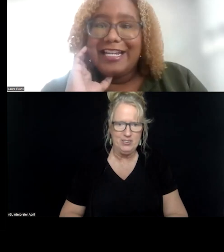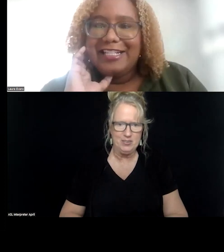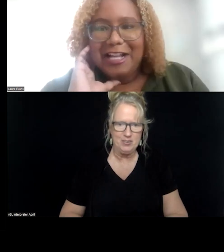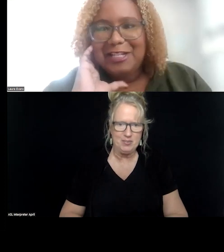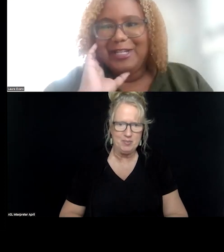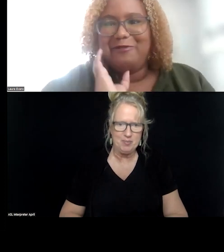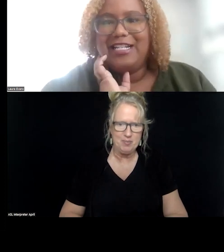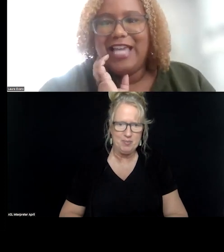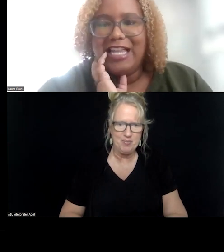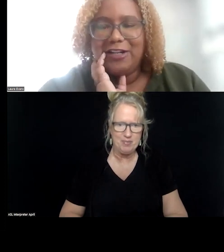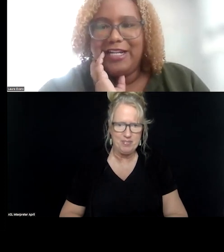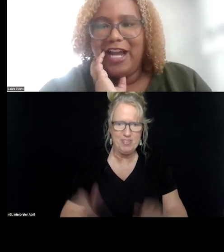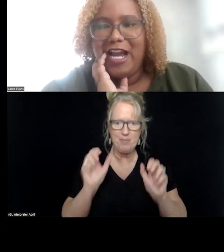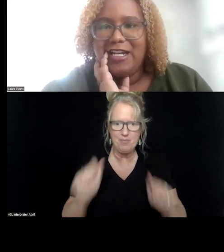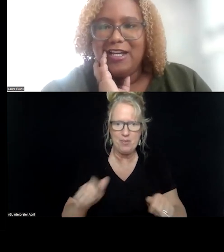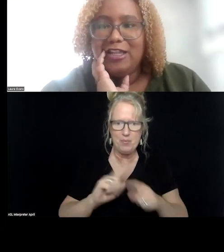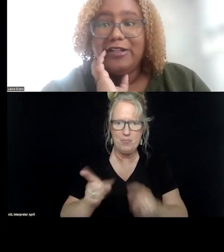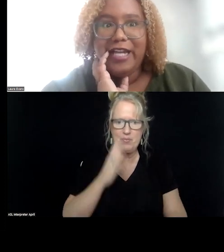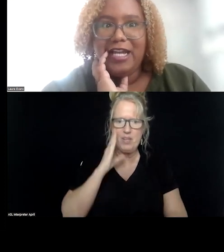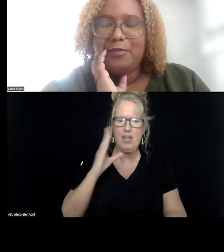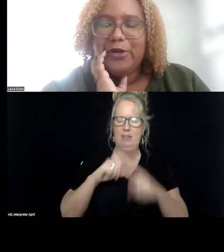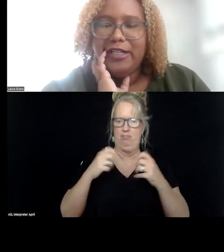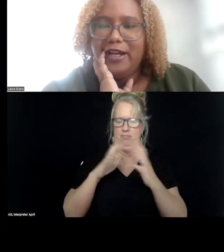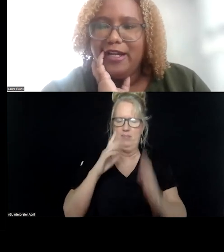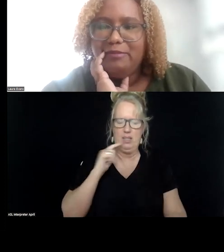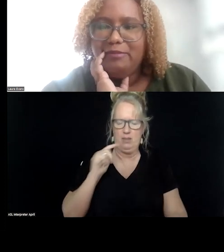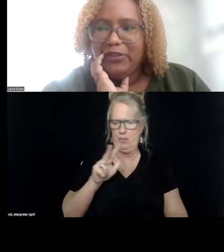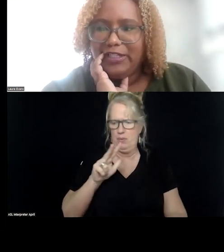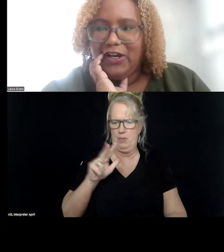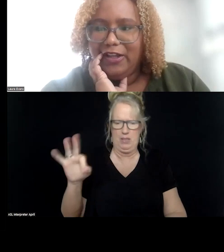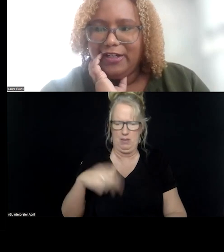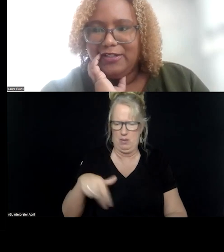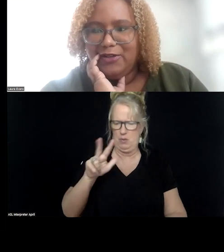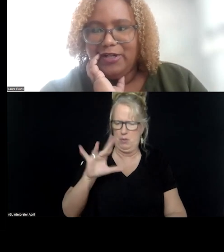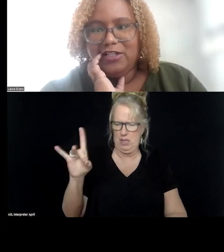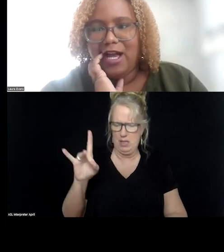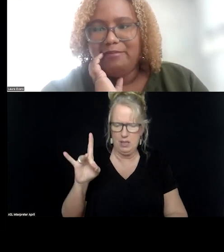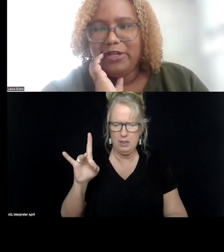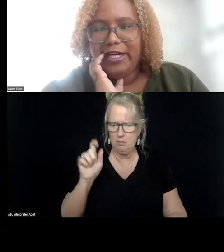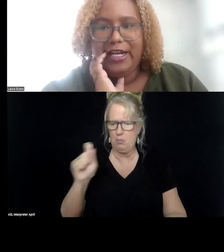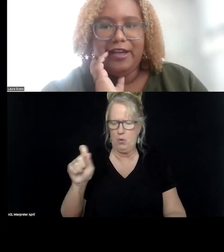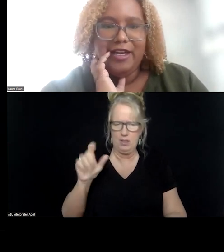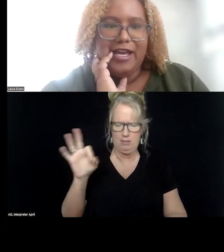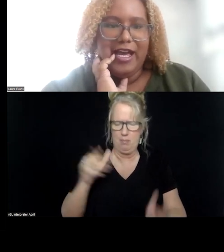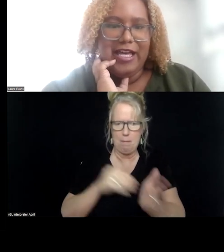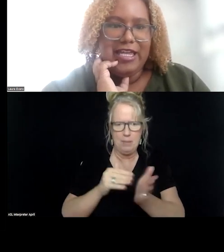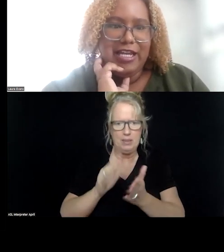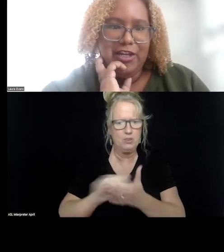A LOT CAN GET DONE SO WE CAN REACH THAT $38.9 BILLION. GREAT JOB, BRIE.